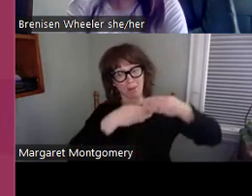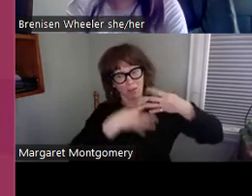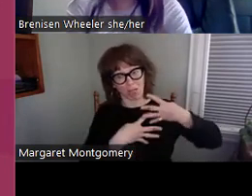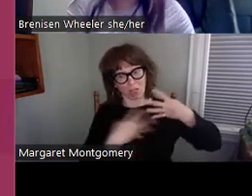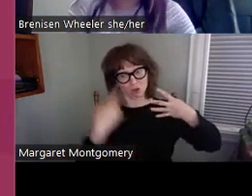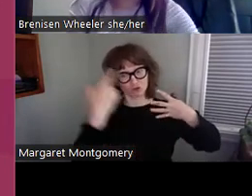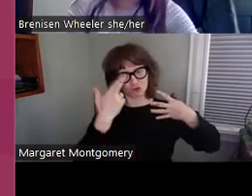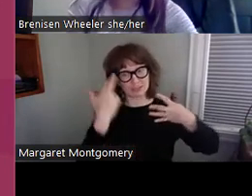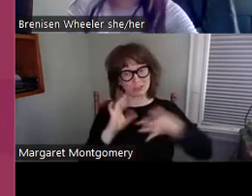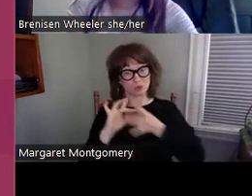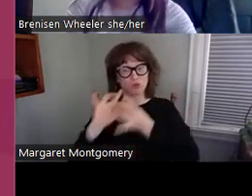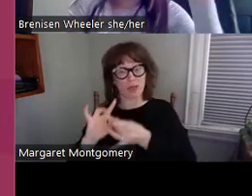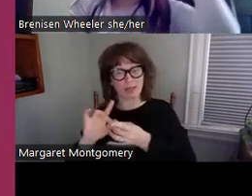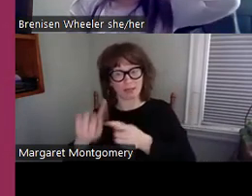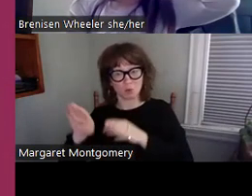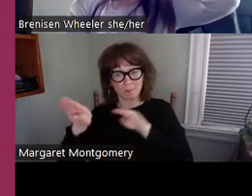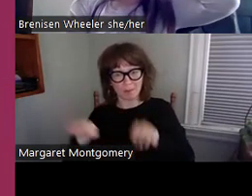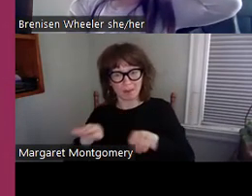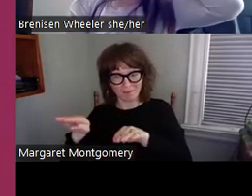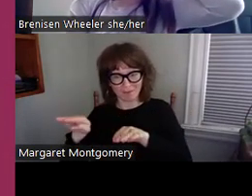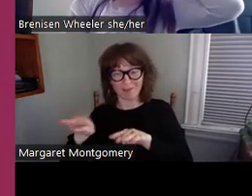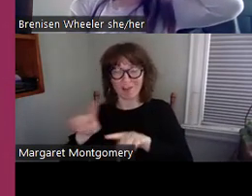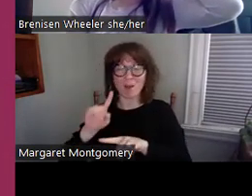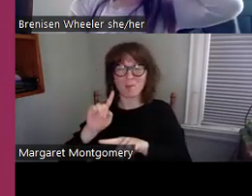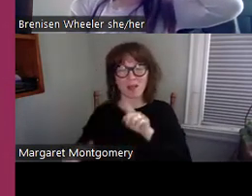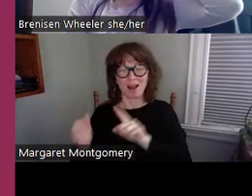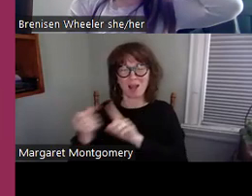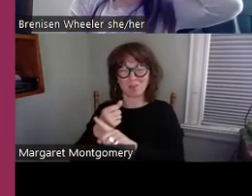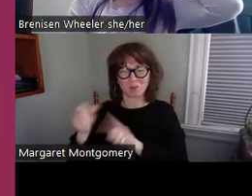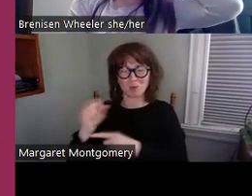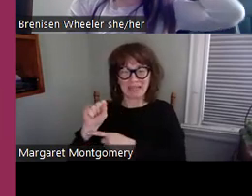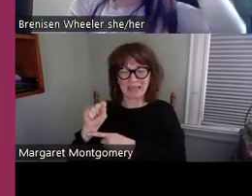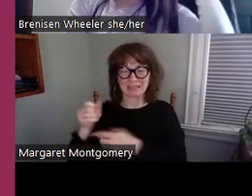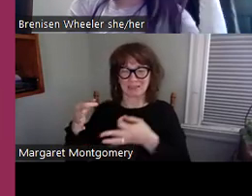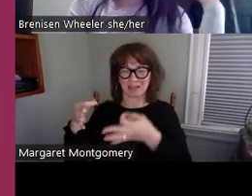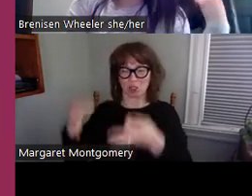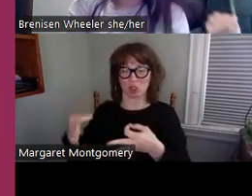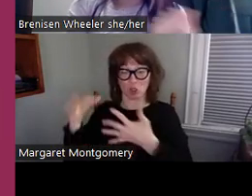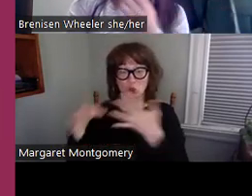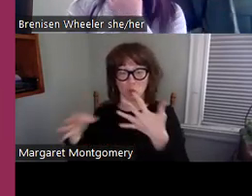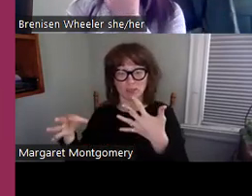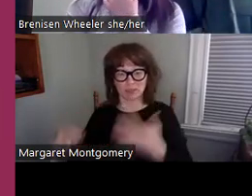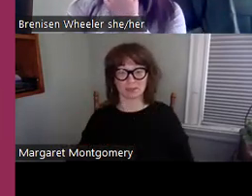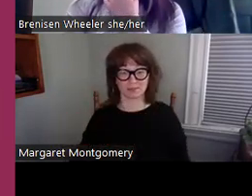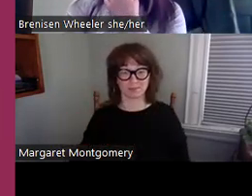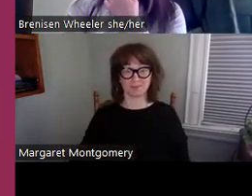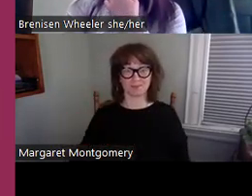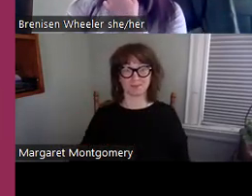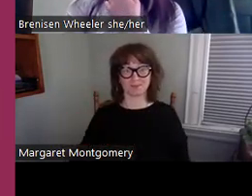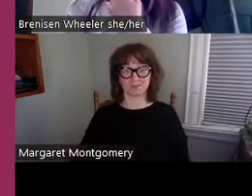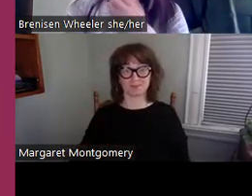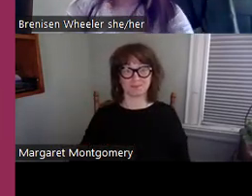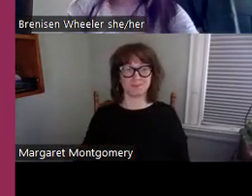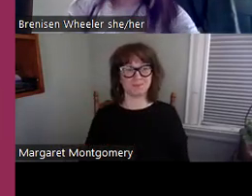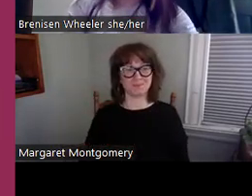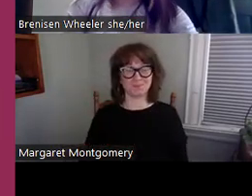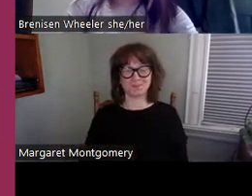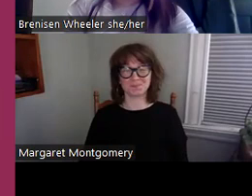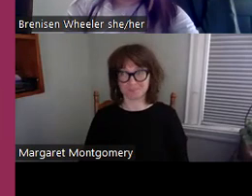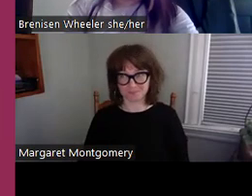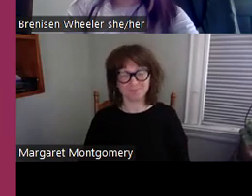choice 13:07:02 So one of the reasons why domestic